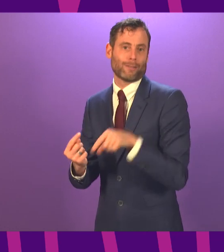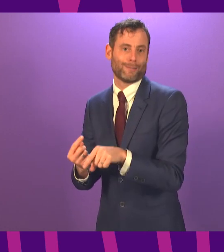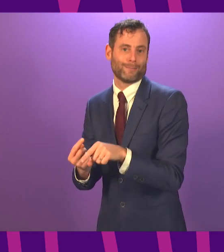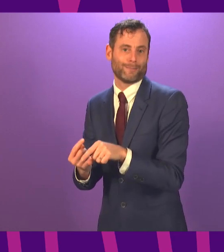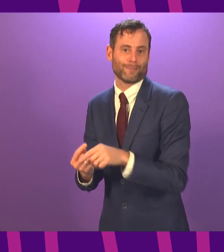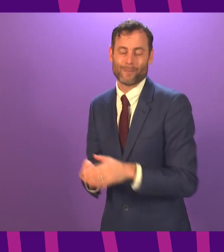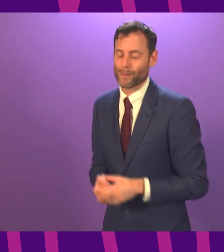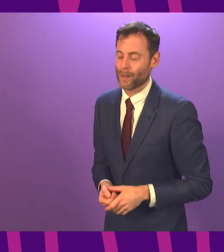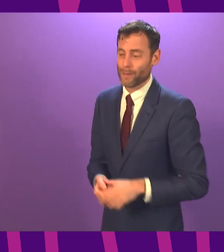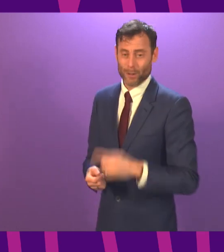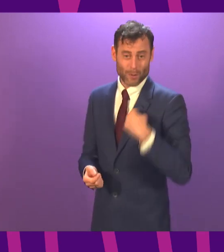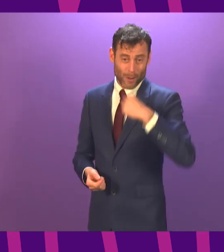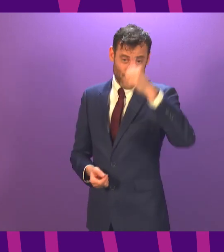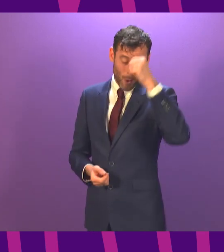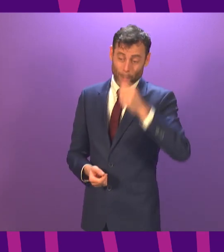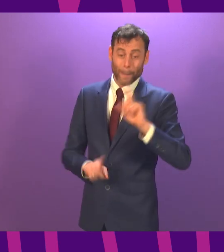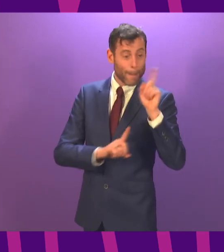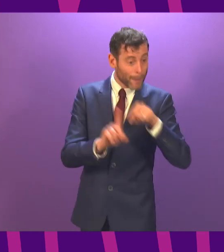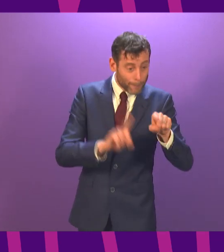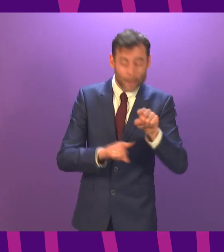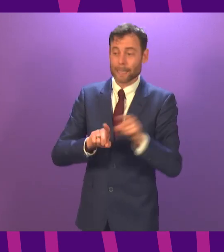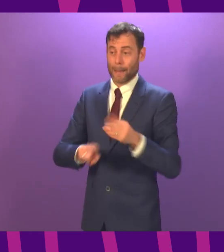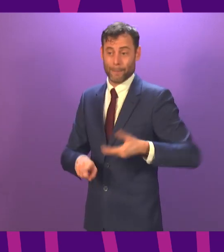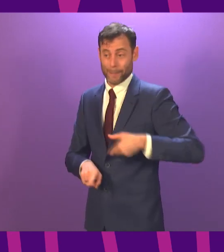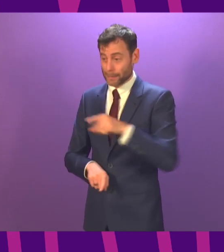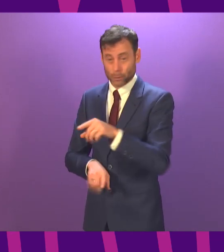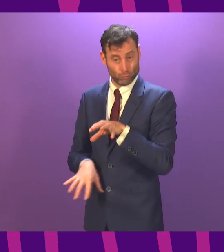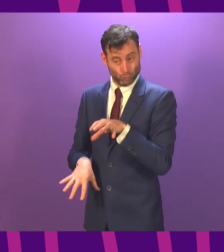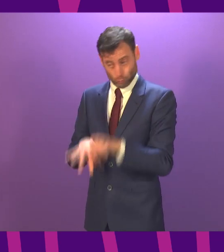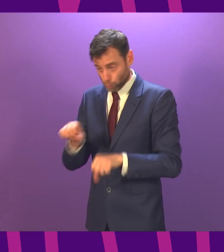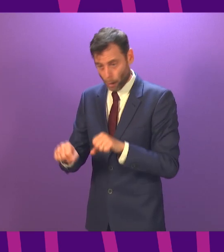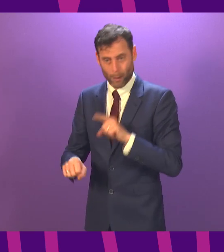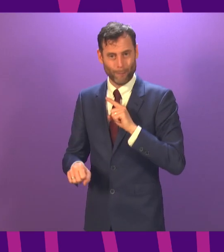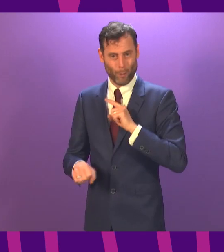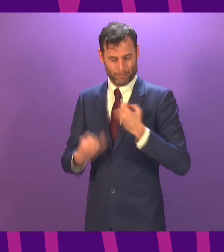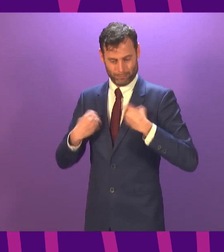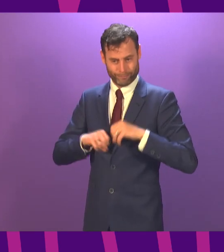individuals are—with the horrendous implications of what the virus is doing to us.